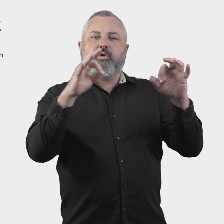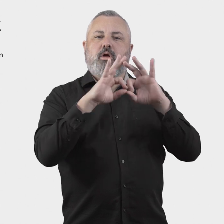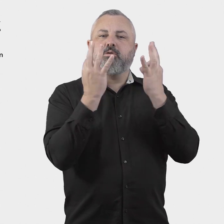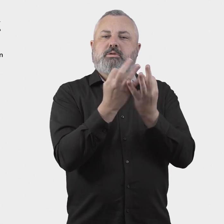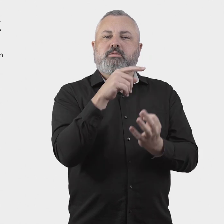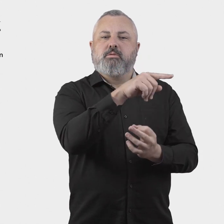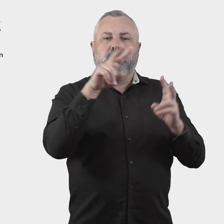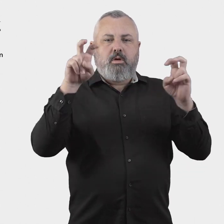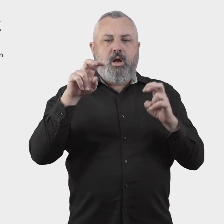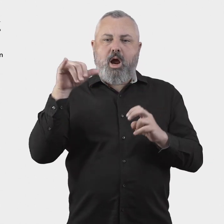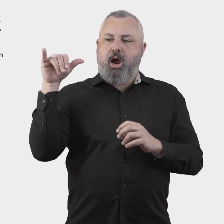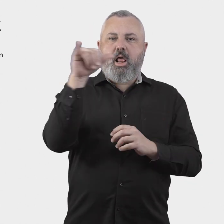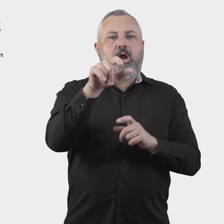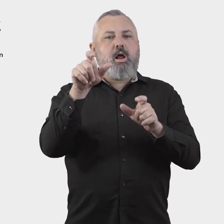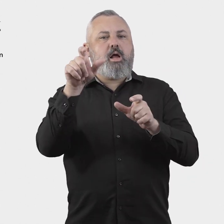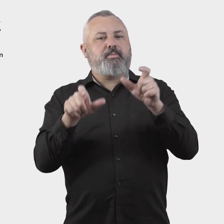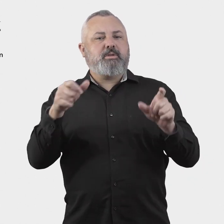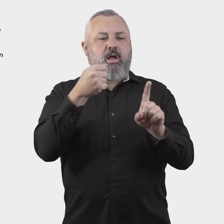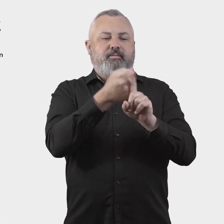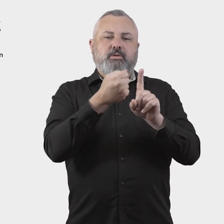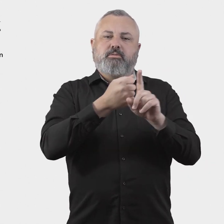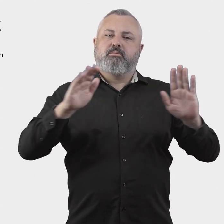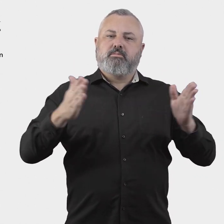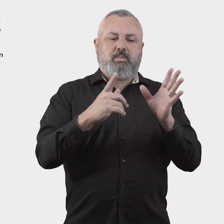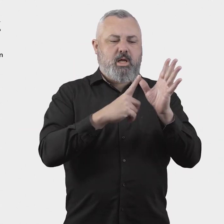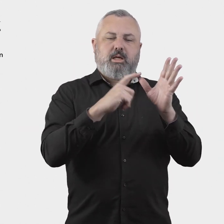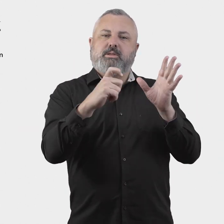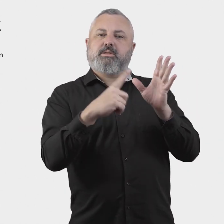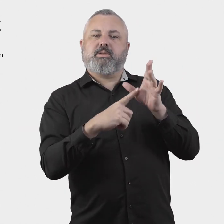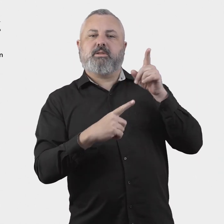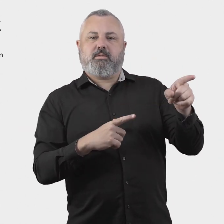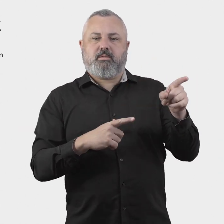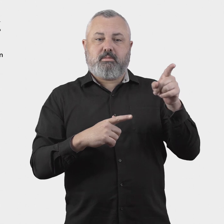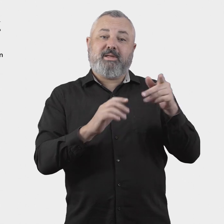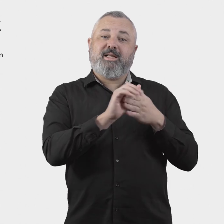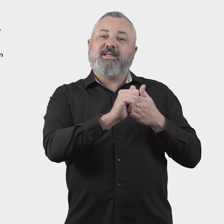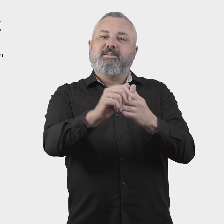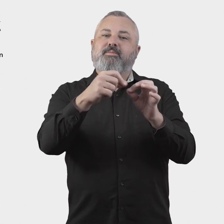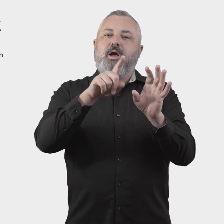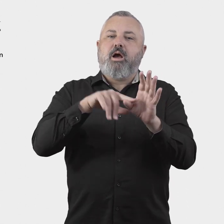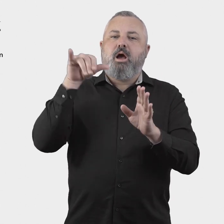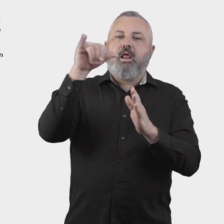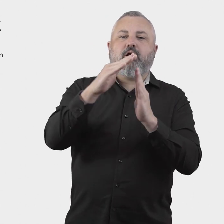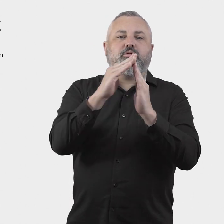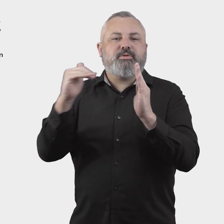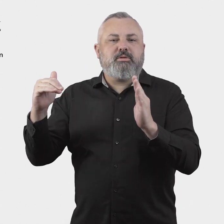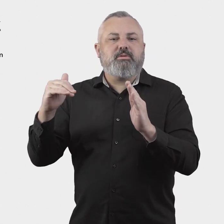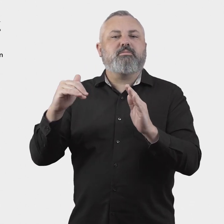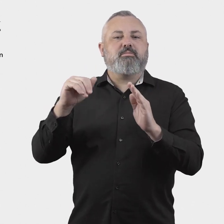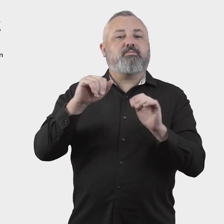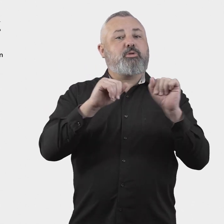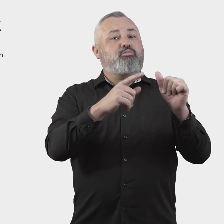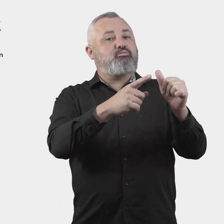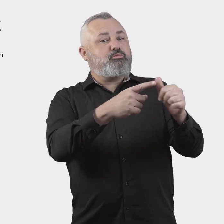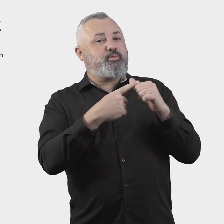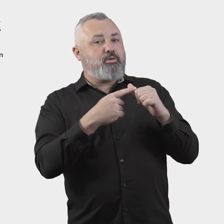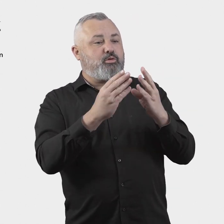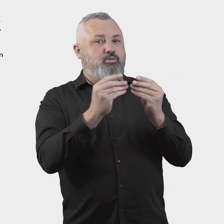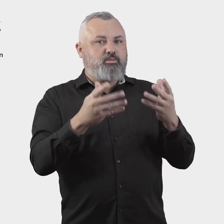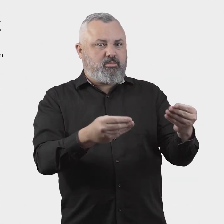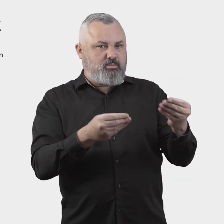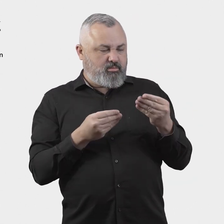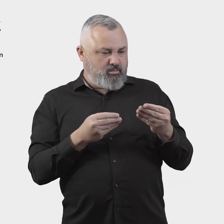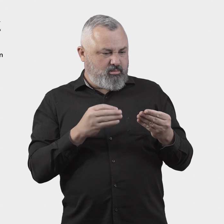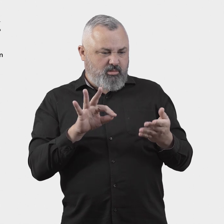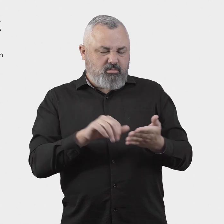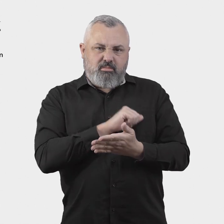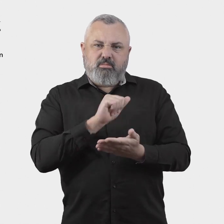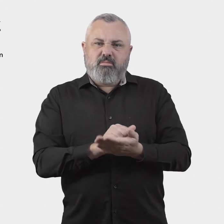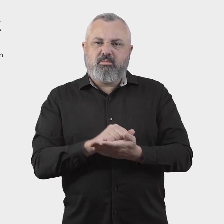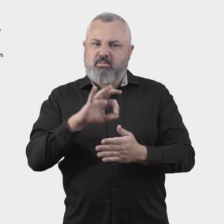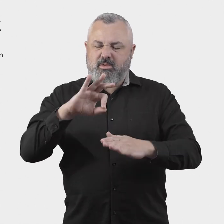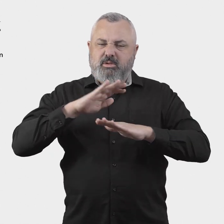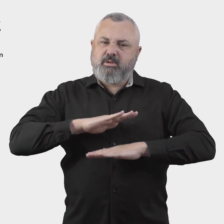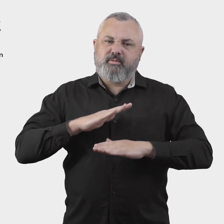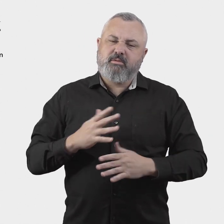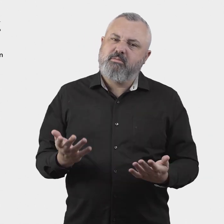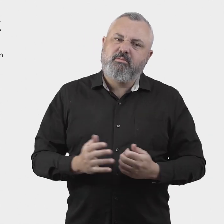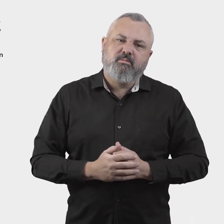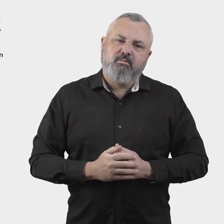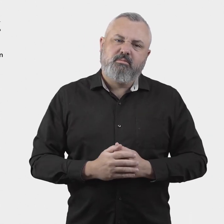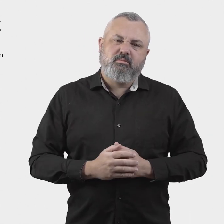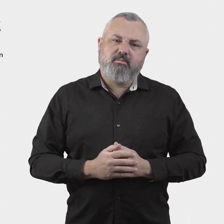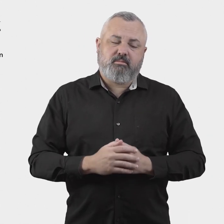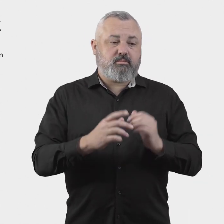from complaints referred to the industry-led dispute resolution body – the Airline Customer Advocate (ACA).